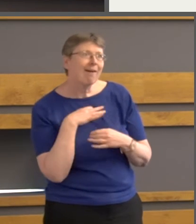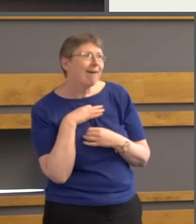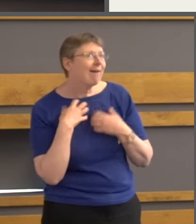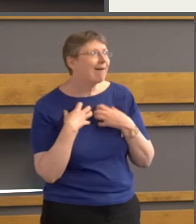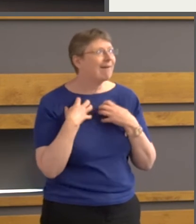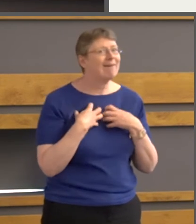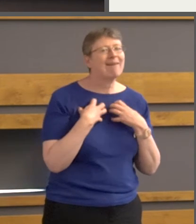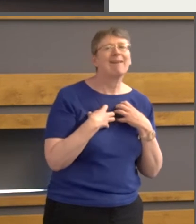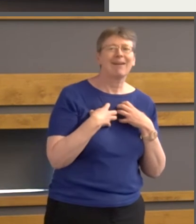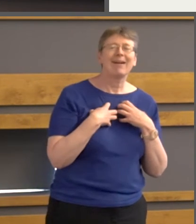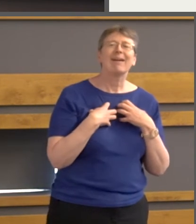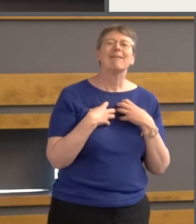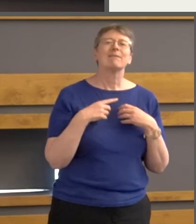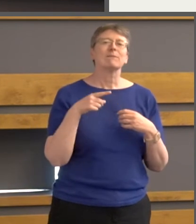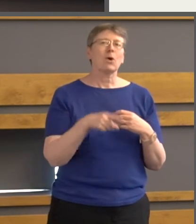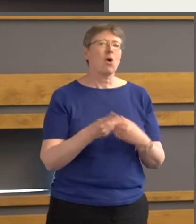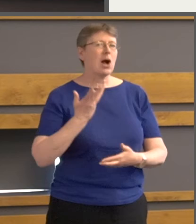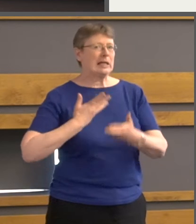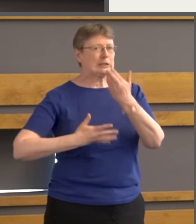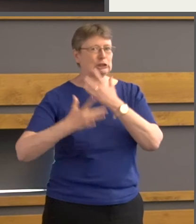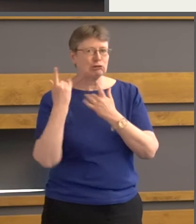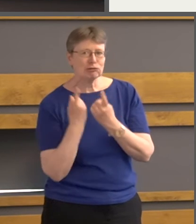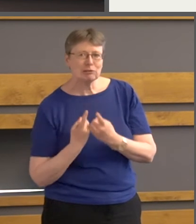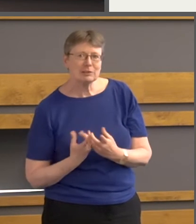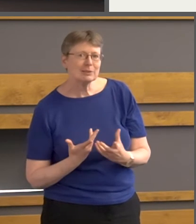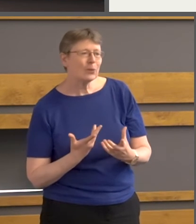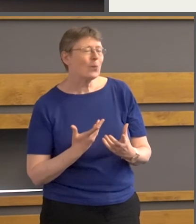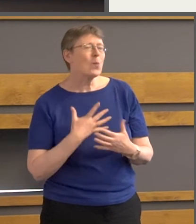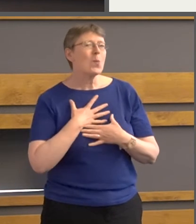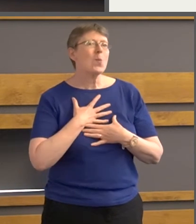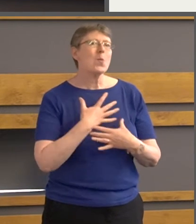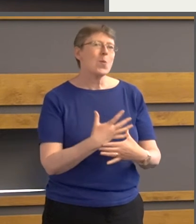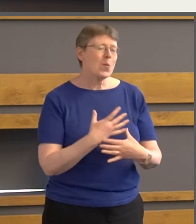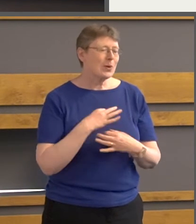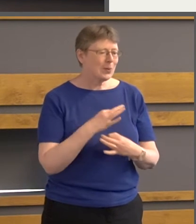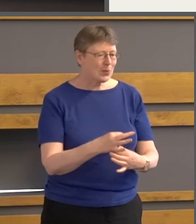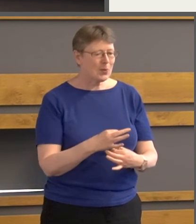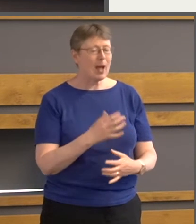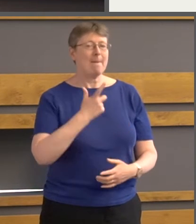the archeological facts of history. And I looked at the personal narratives